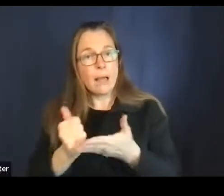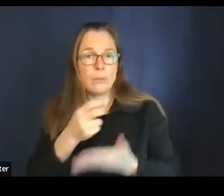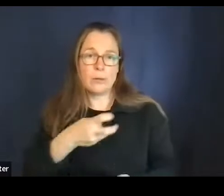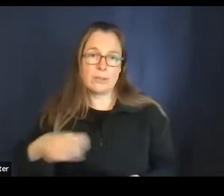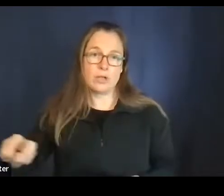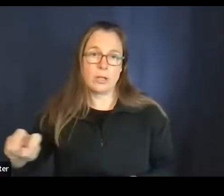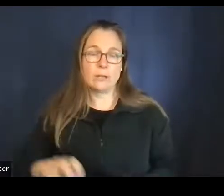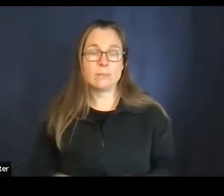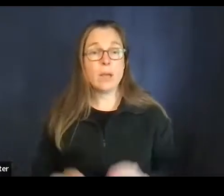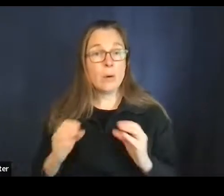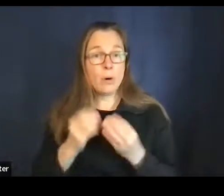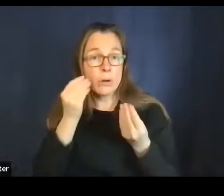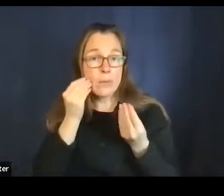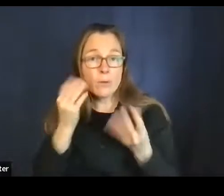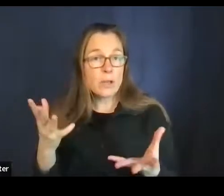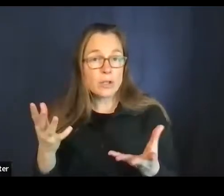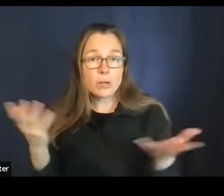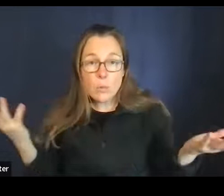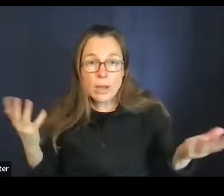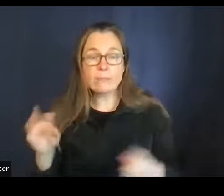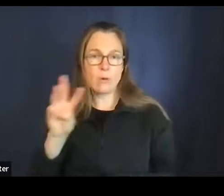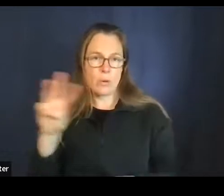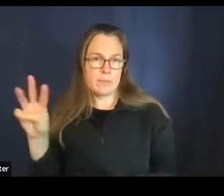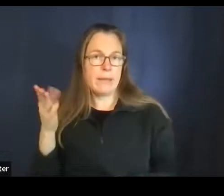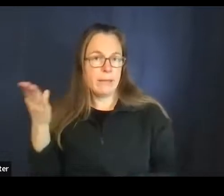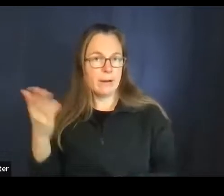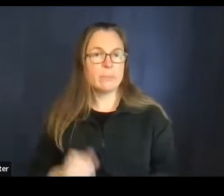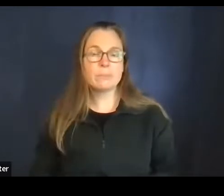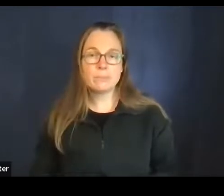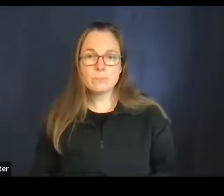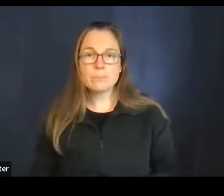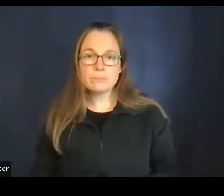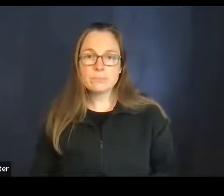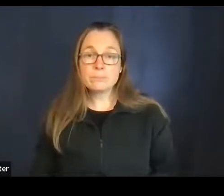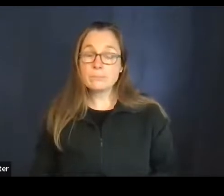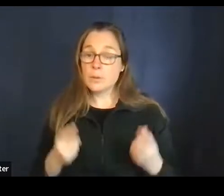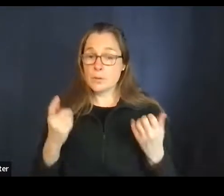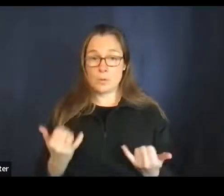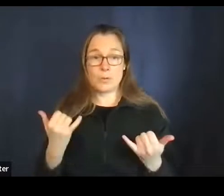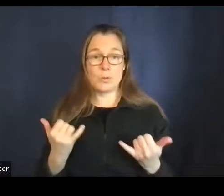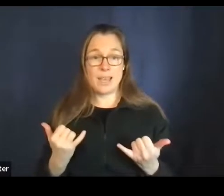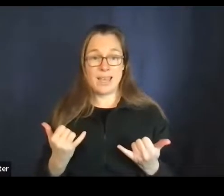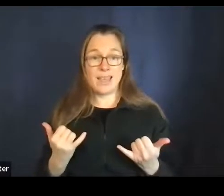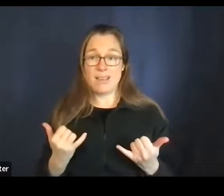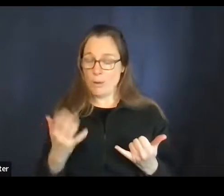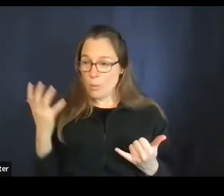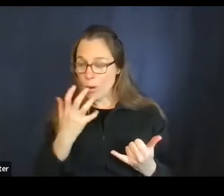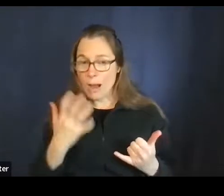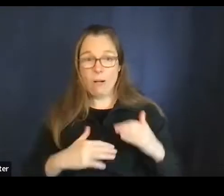More information about the advisory group will be on our website. So today, less than 24 hours after the polls have closed,